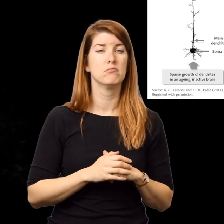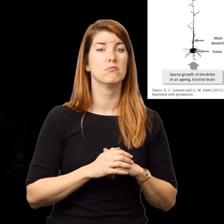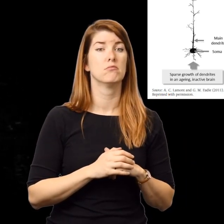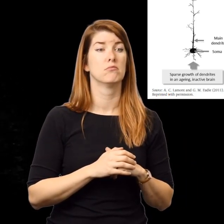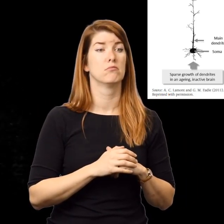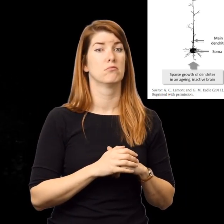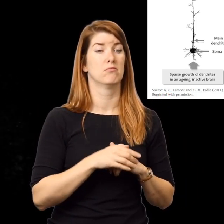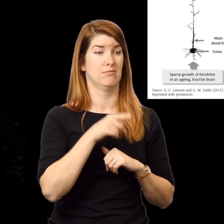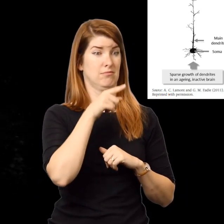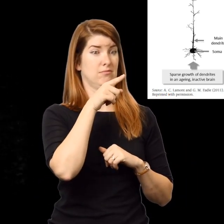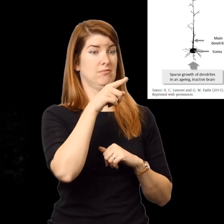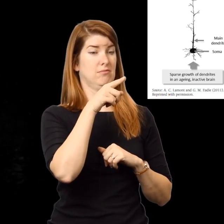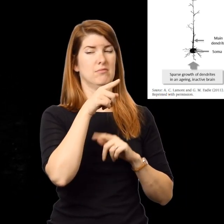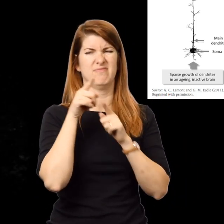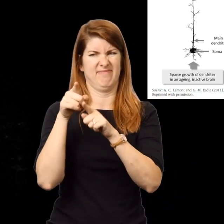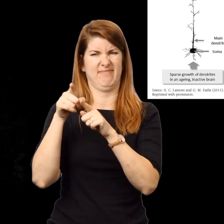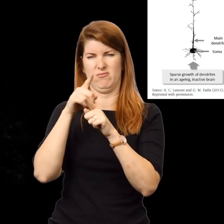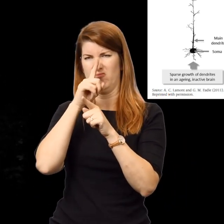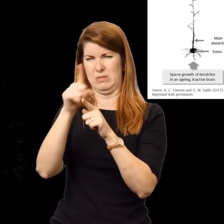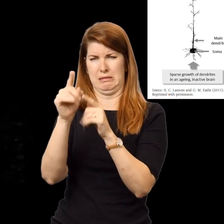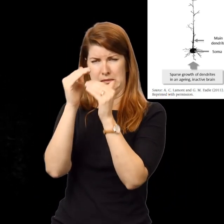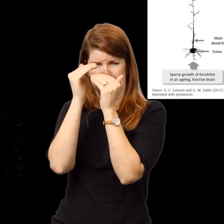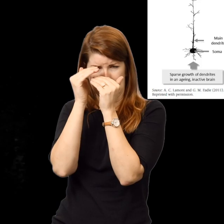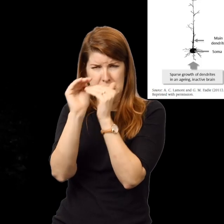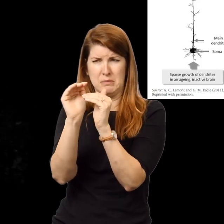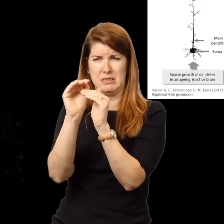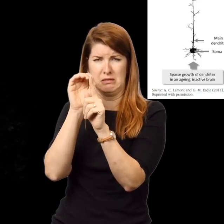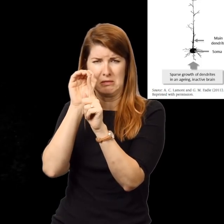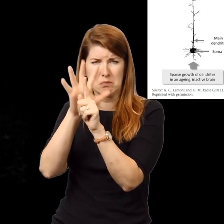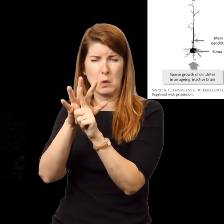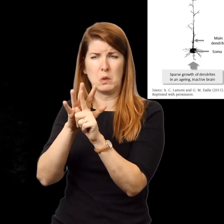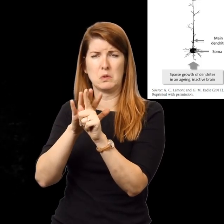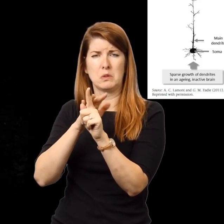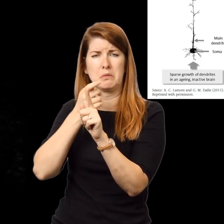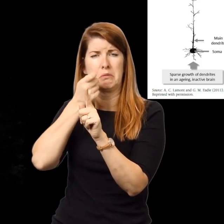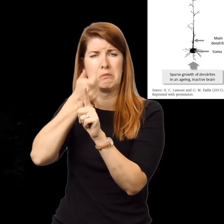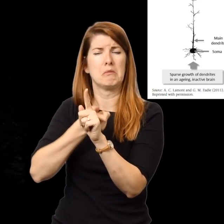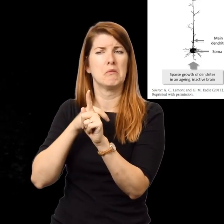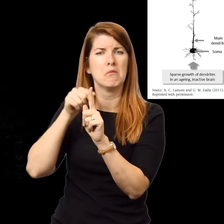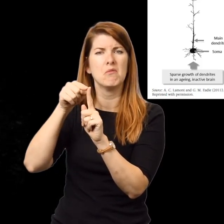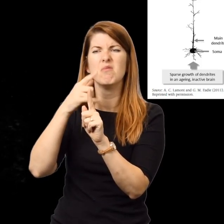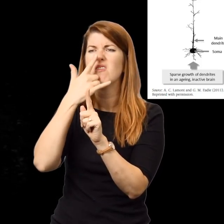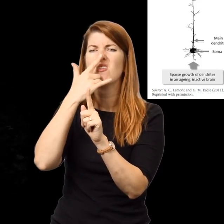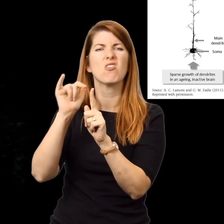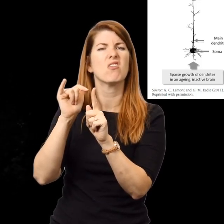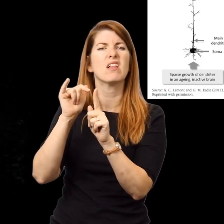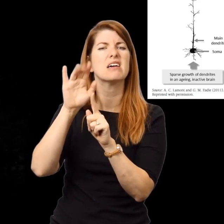on the left that's had really very limited exposure is like a dead tree.